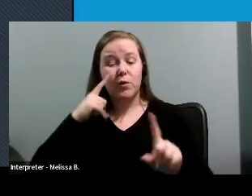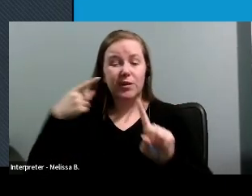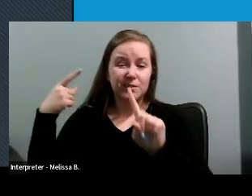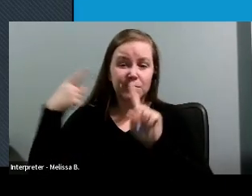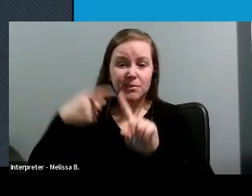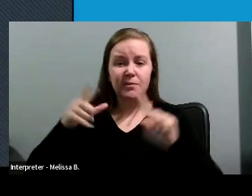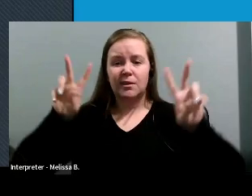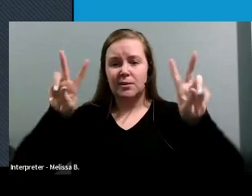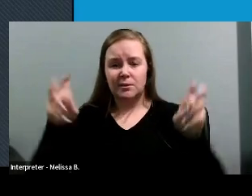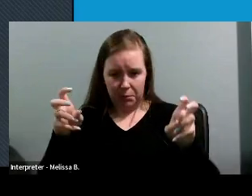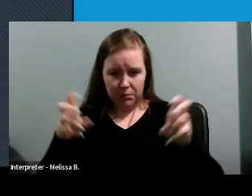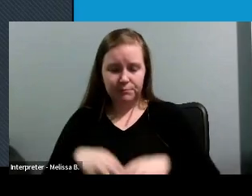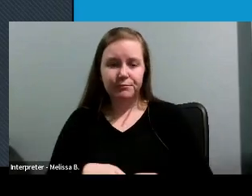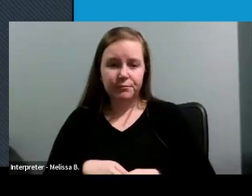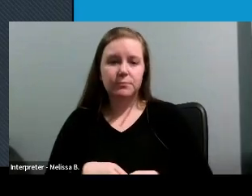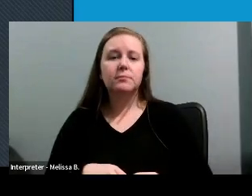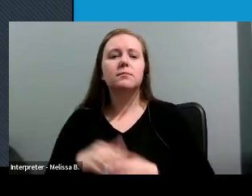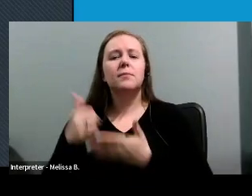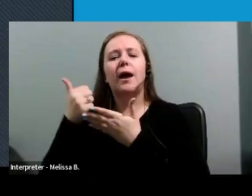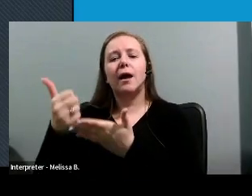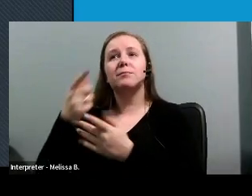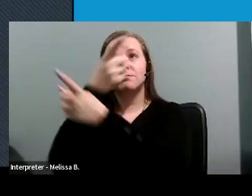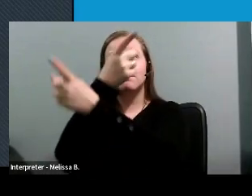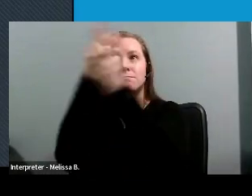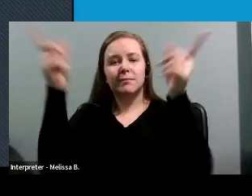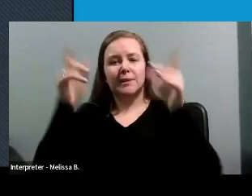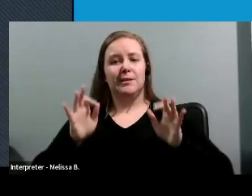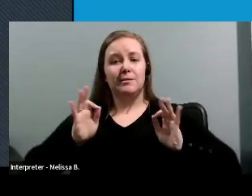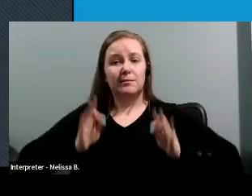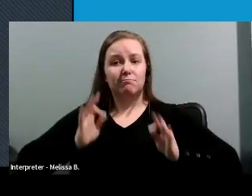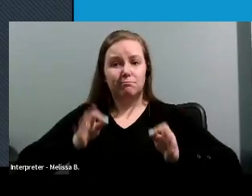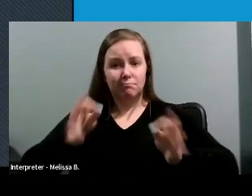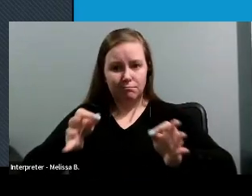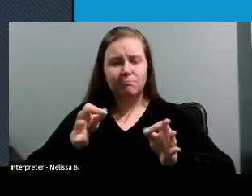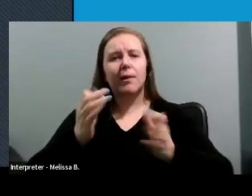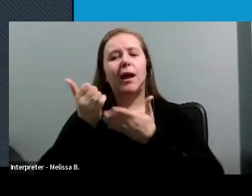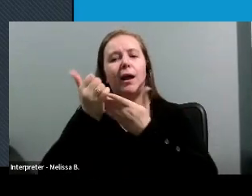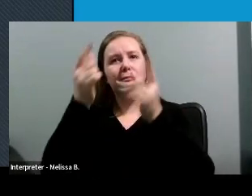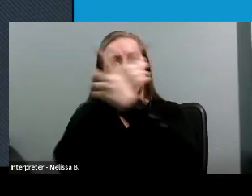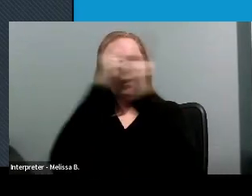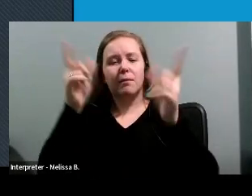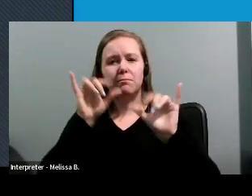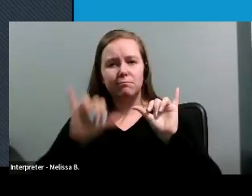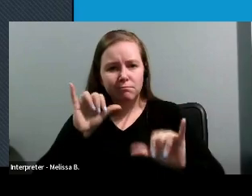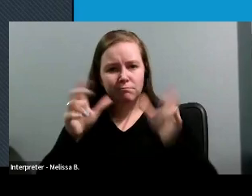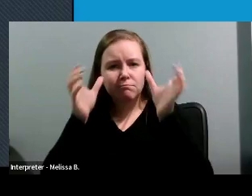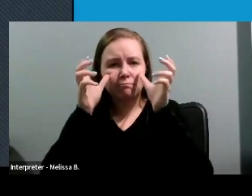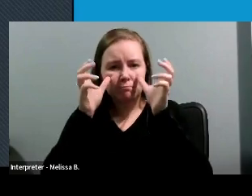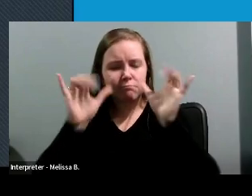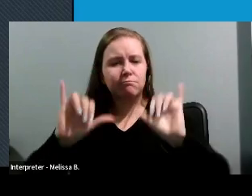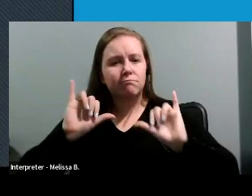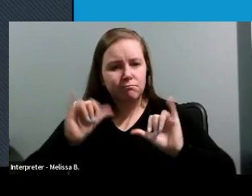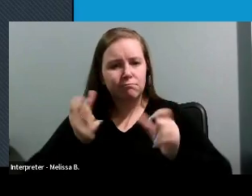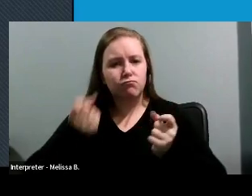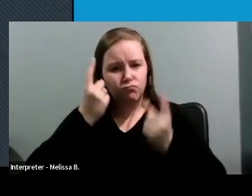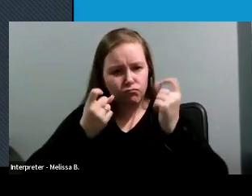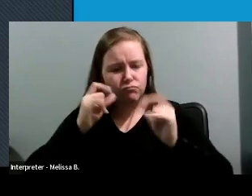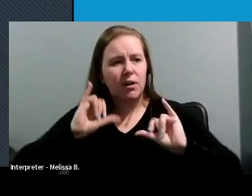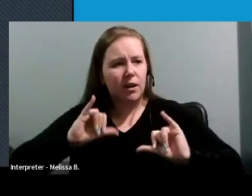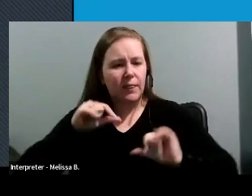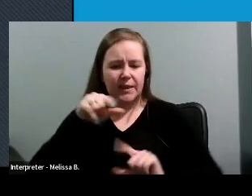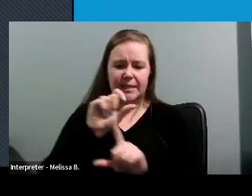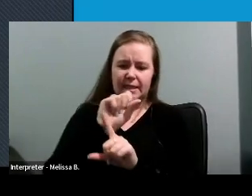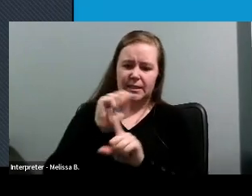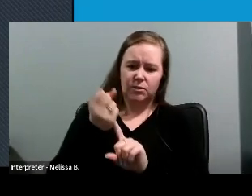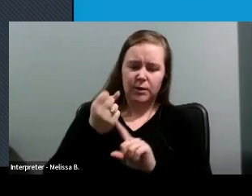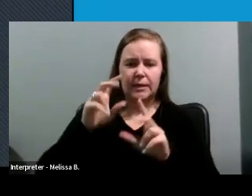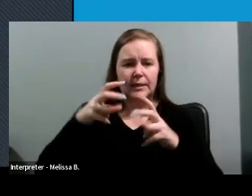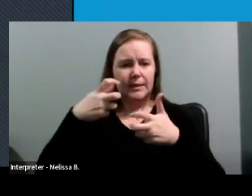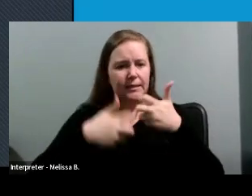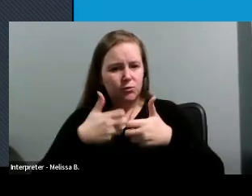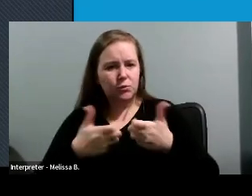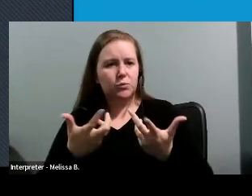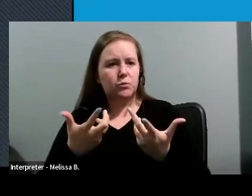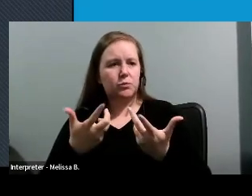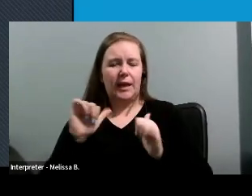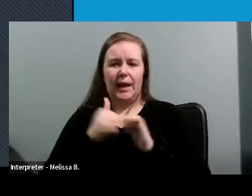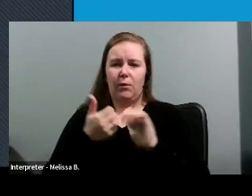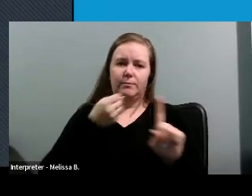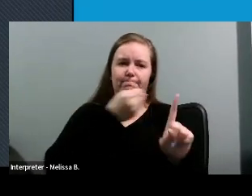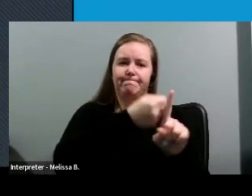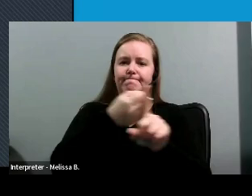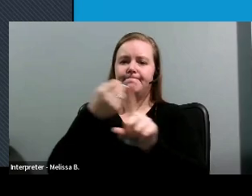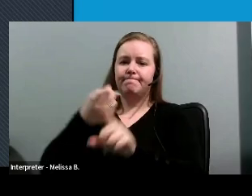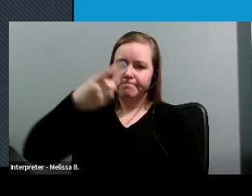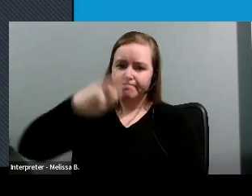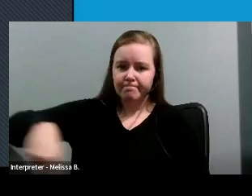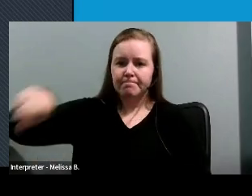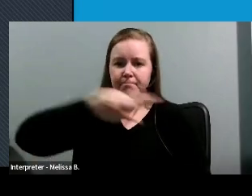Shannon Spencer (she/her): it helps decision makers at City Hall gain a deeper understanding of, you know, what this issue is and how it impacts people within the city and within communities.